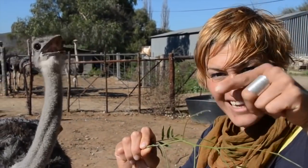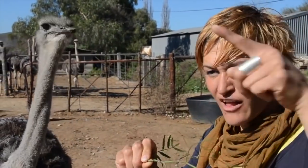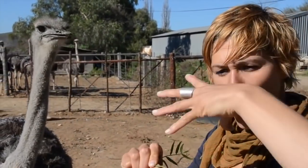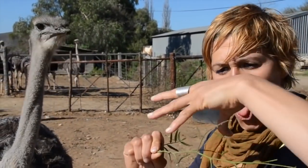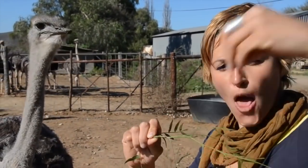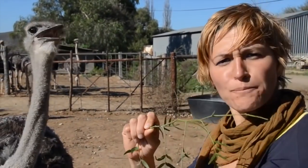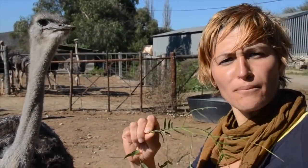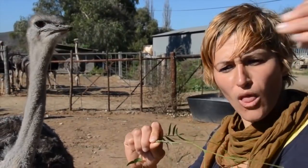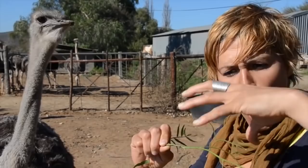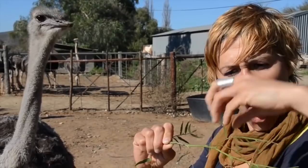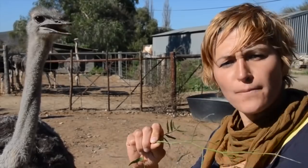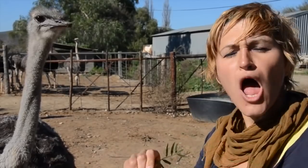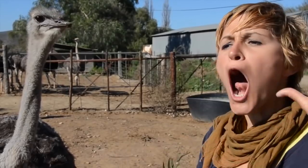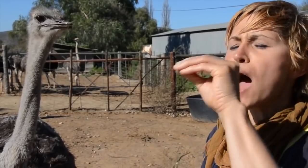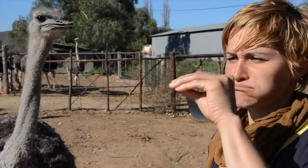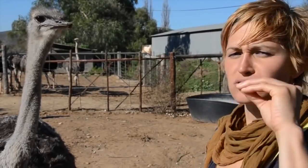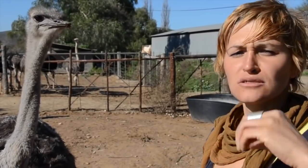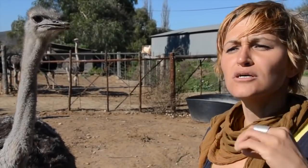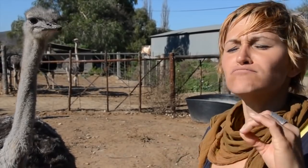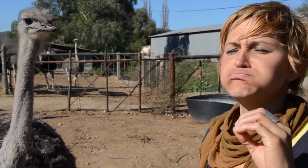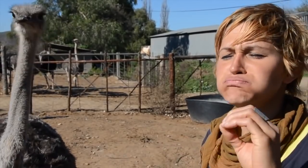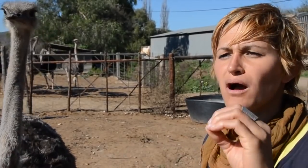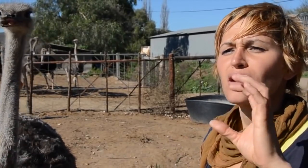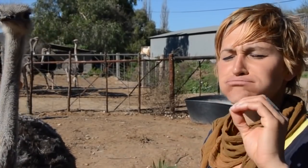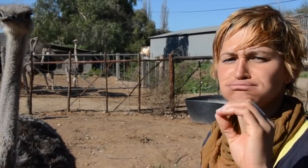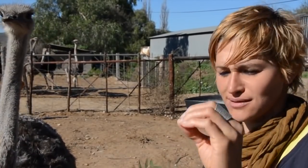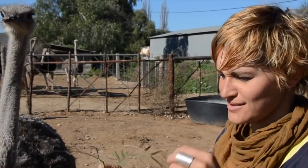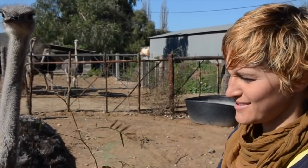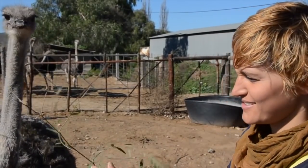See the branch? The ostrich slides the greens off the branch easily.